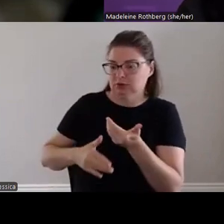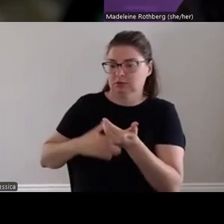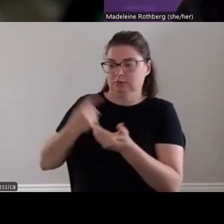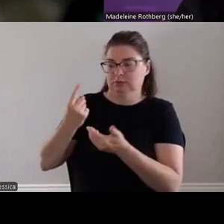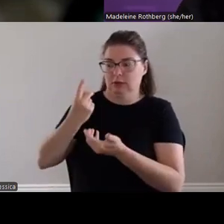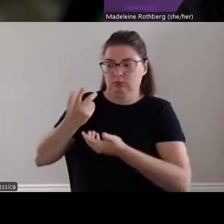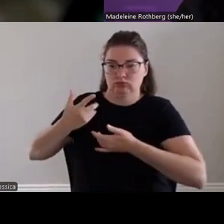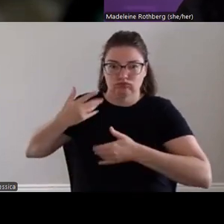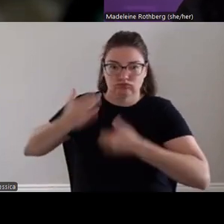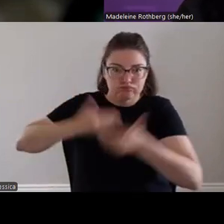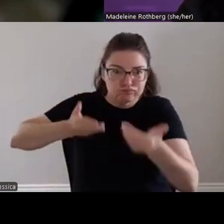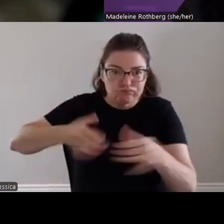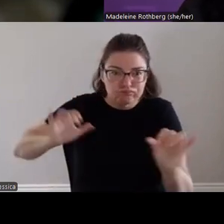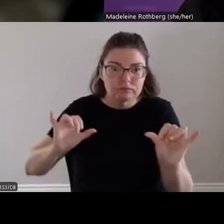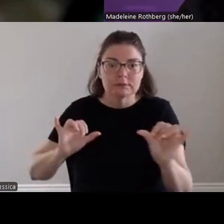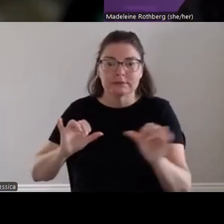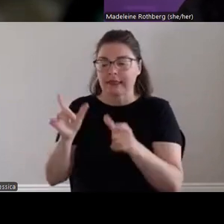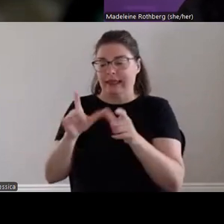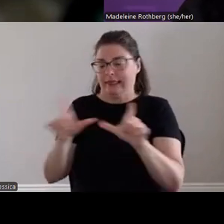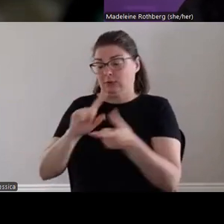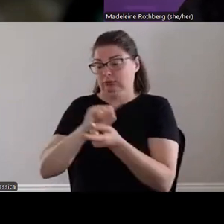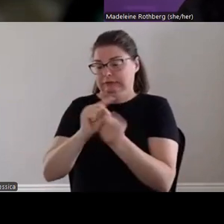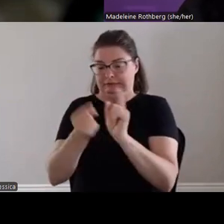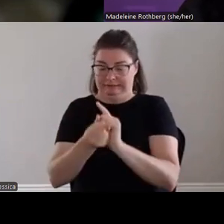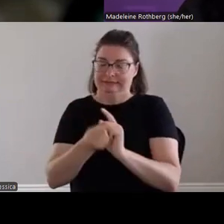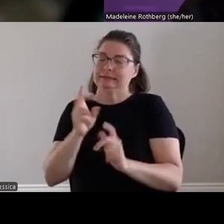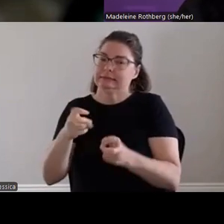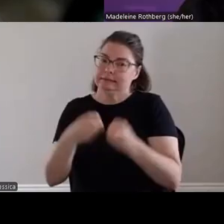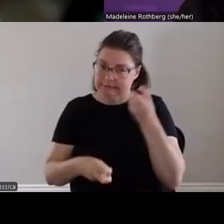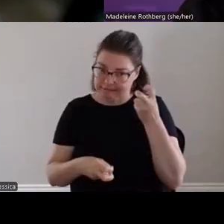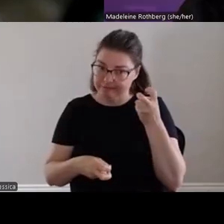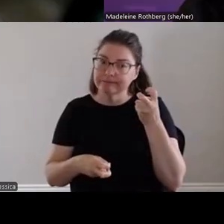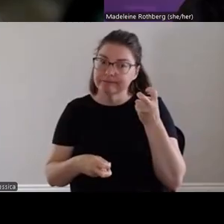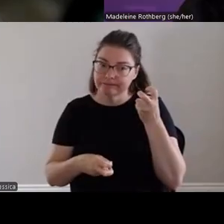The language translation piece was tricky, and so that was really useful.